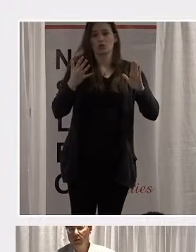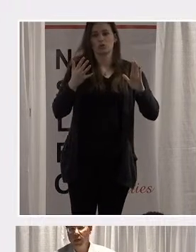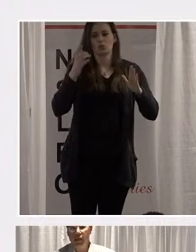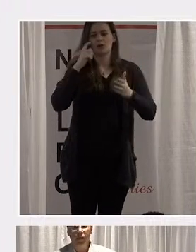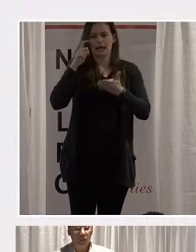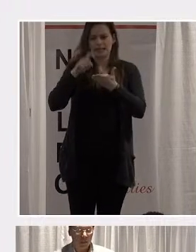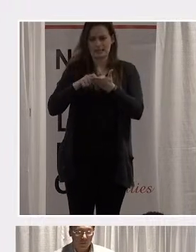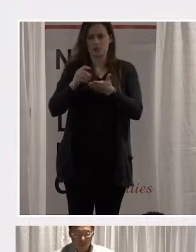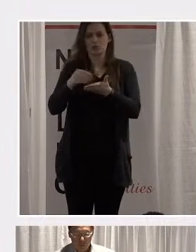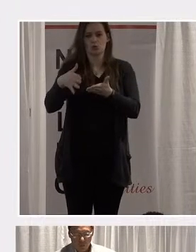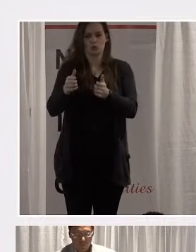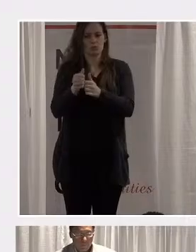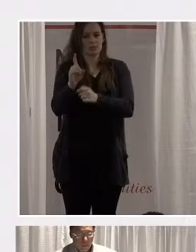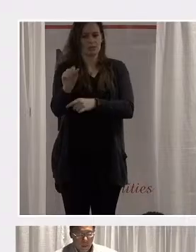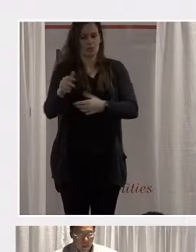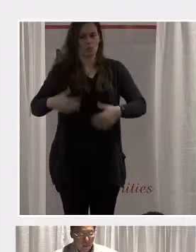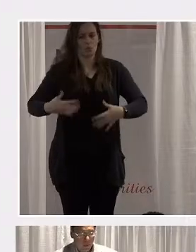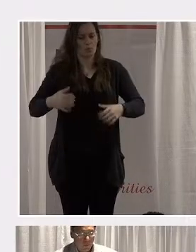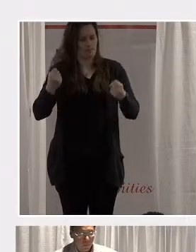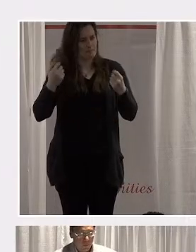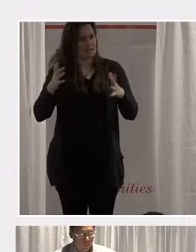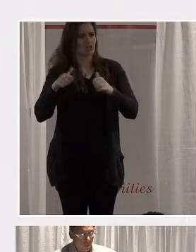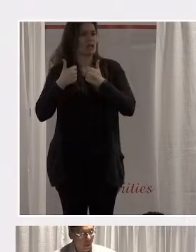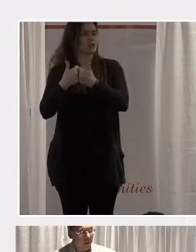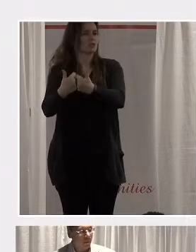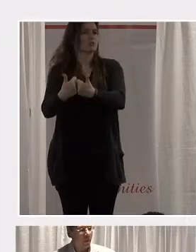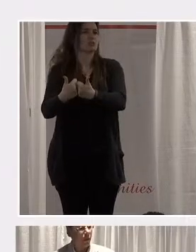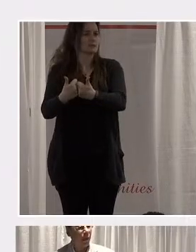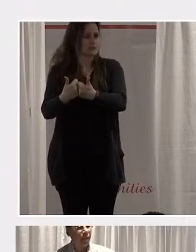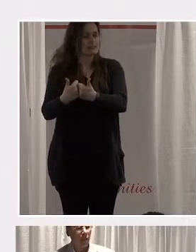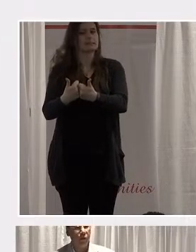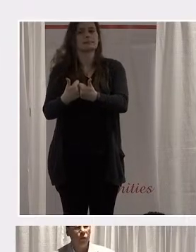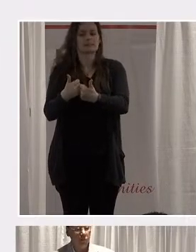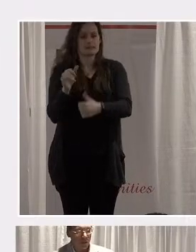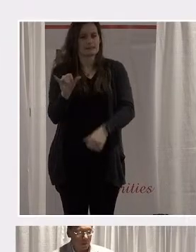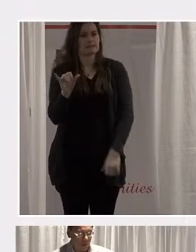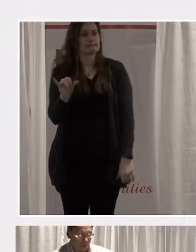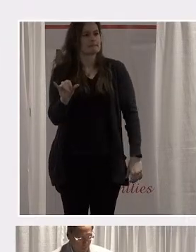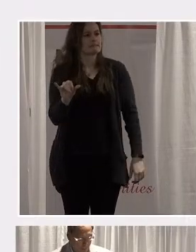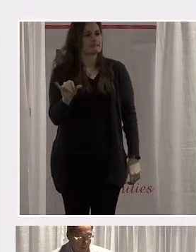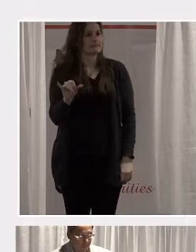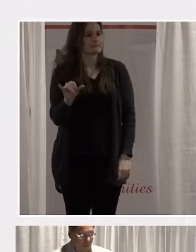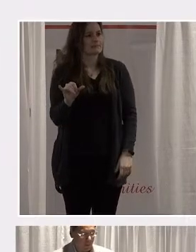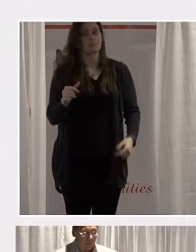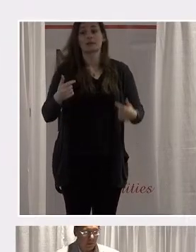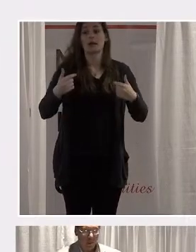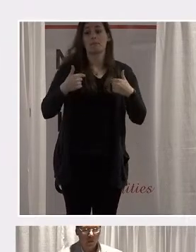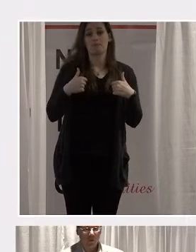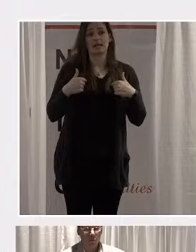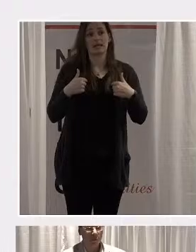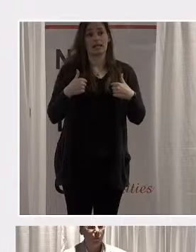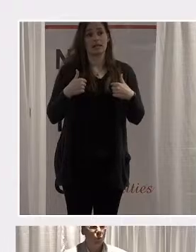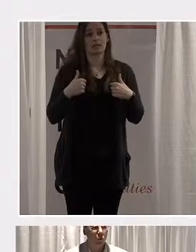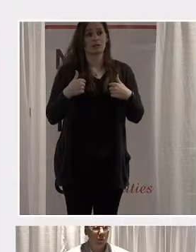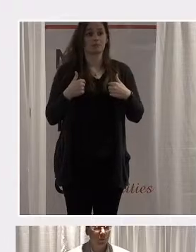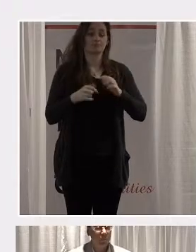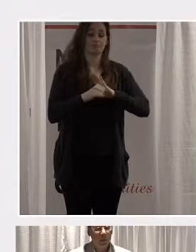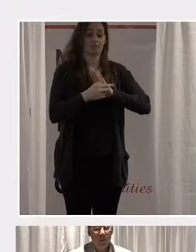AND AS AN INDIVIDUAL, YOU KNOW, I DON'T CONSIDER WHAT I HAVE A DISABILITY ALTHOUGH SOME WOULD,